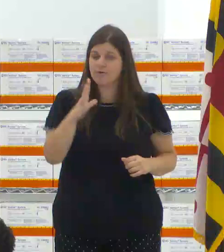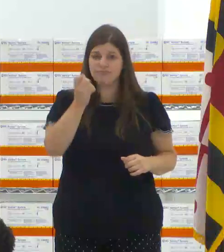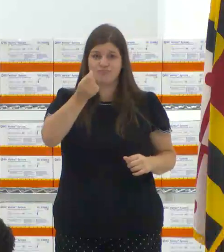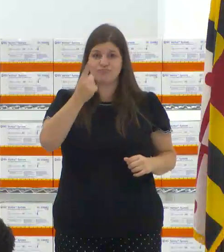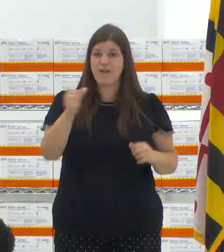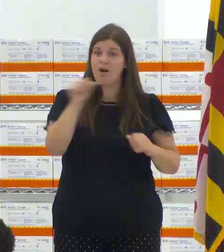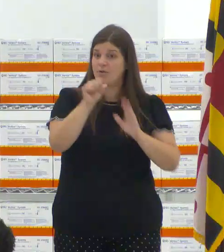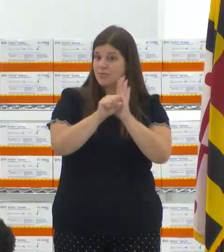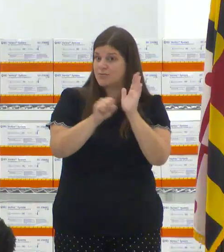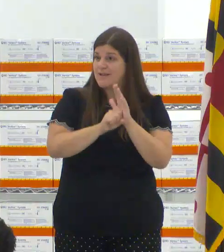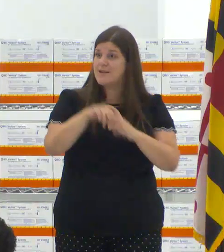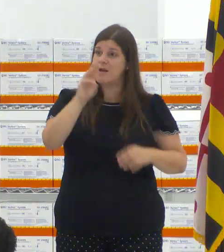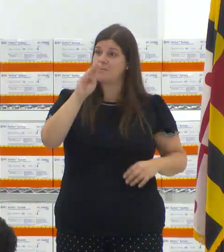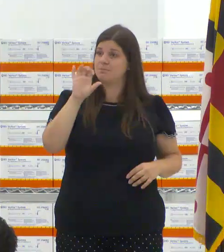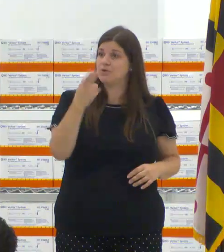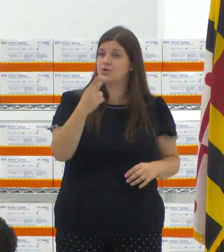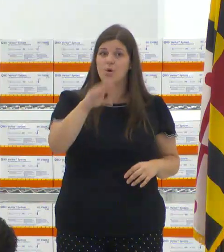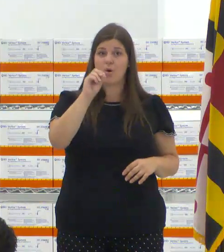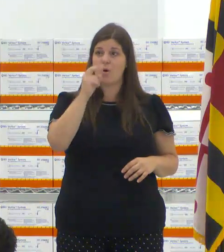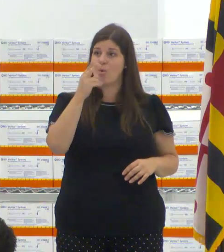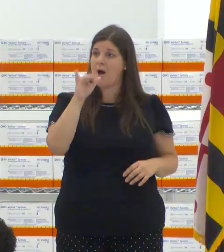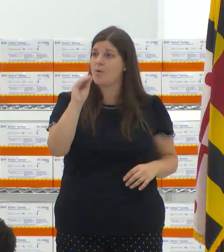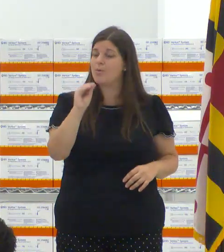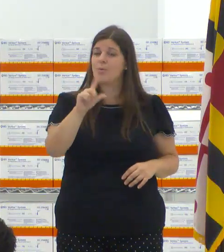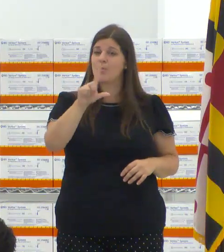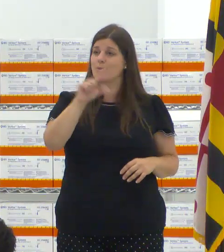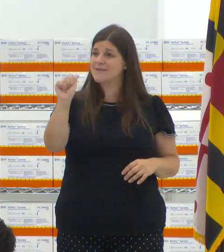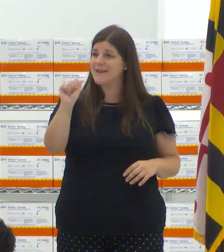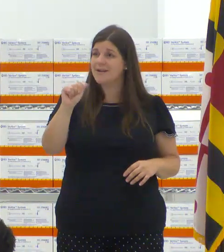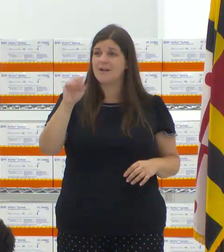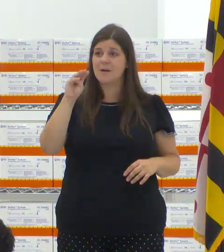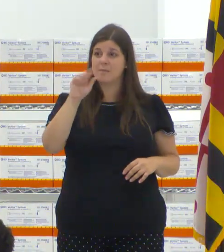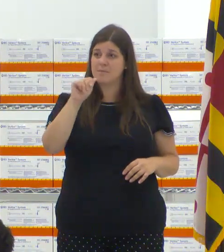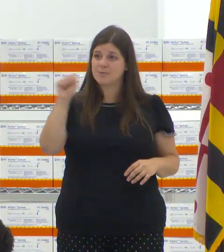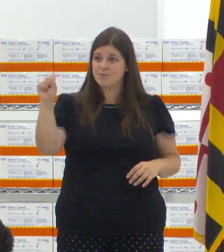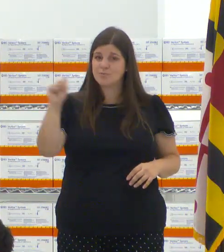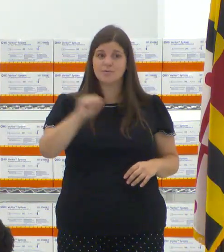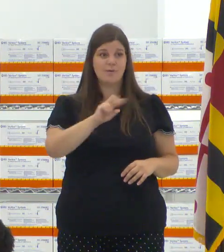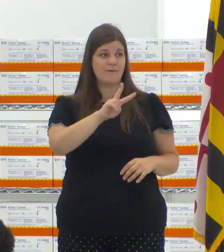We decided that rather than just have the state of Maryland work on our own